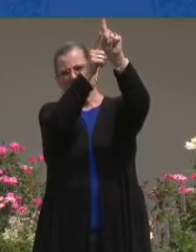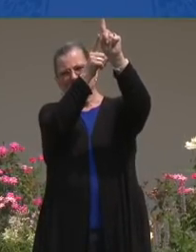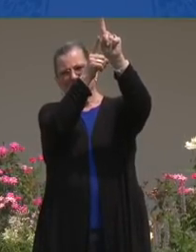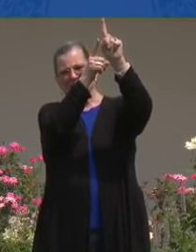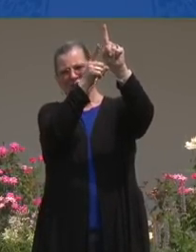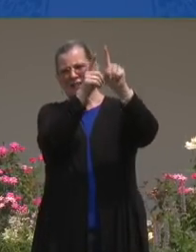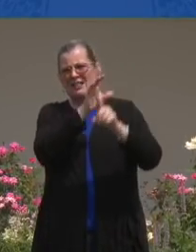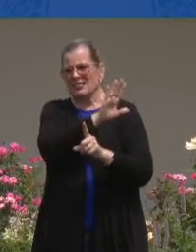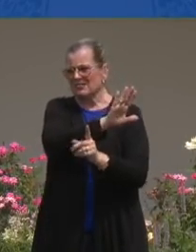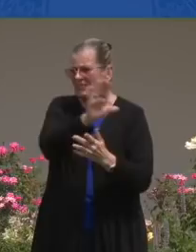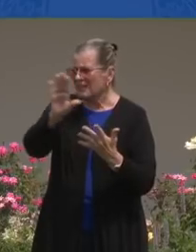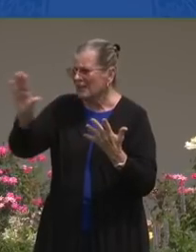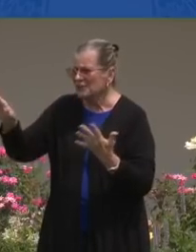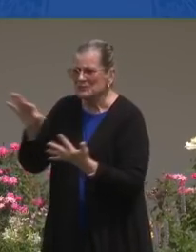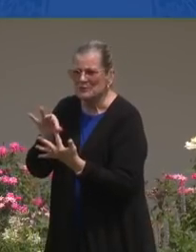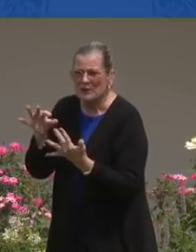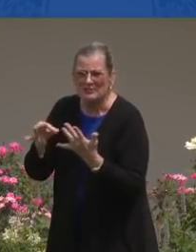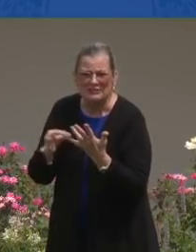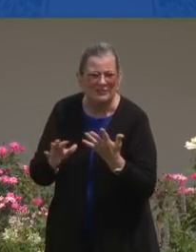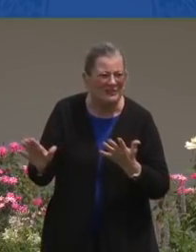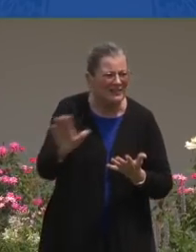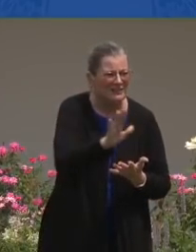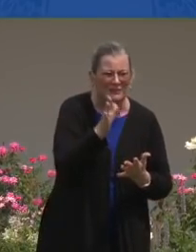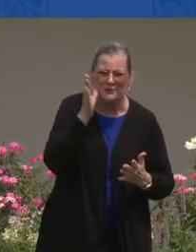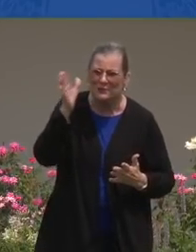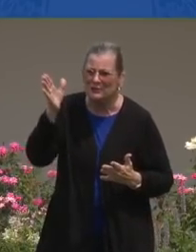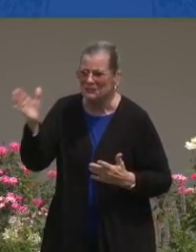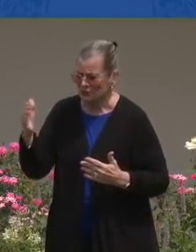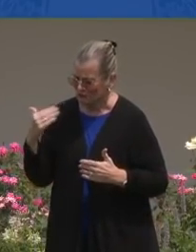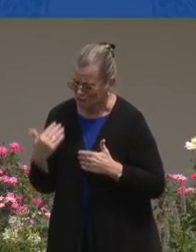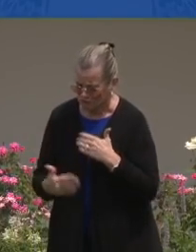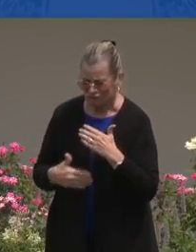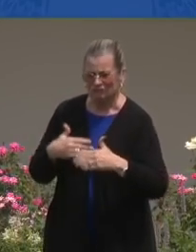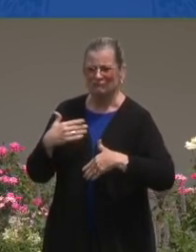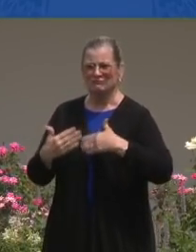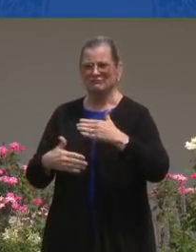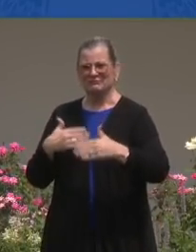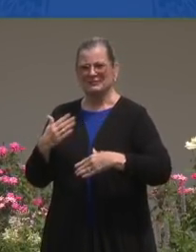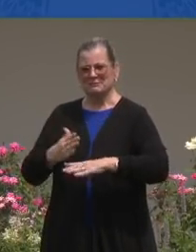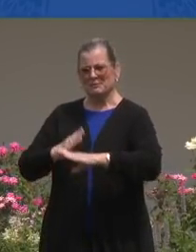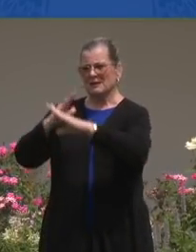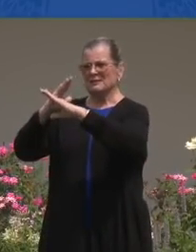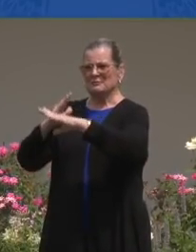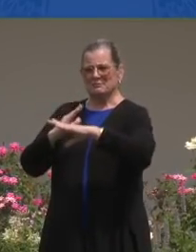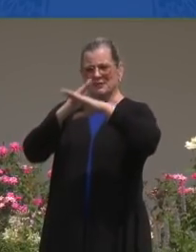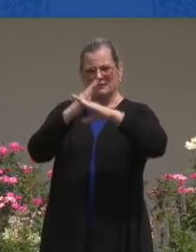unencumbered by any barrier, free from any obstacle.